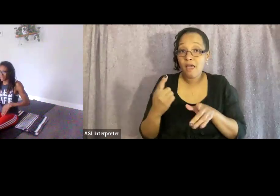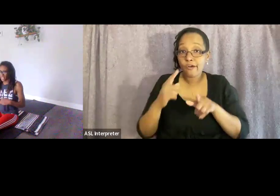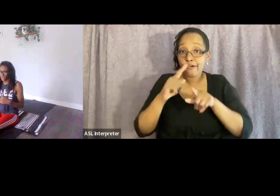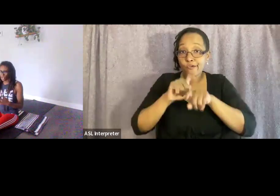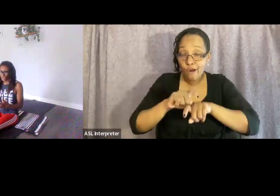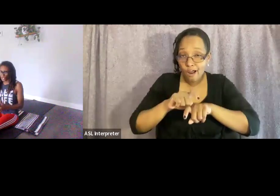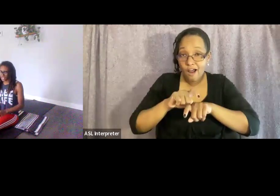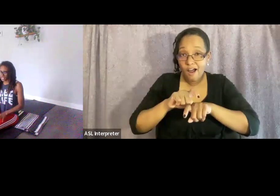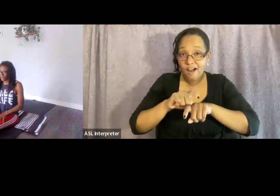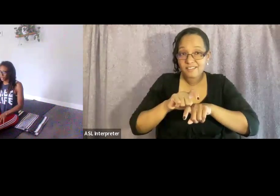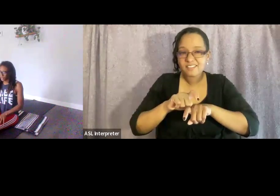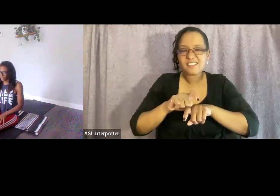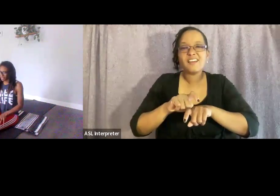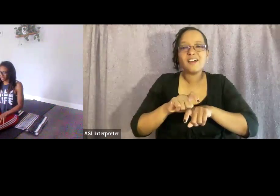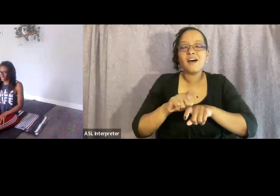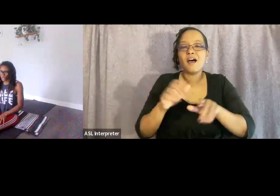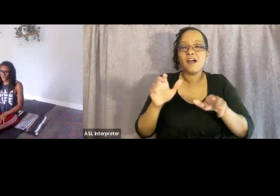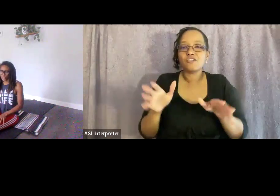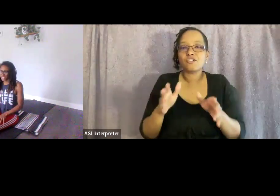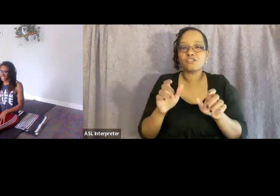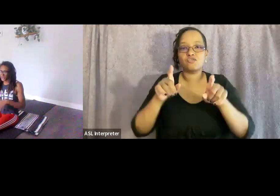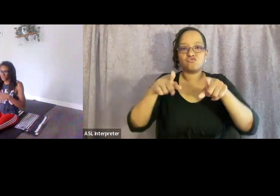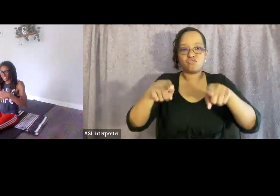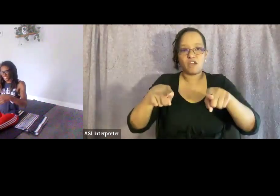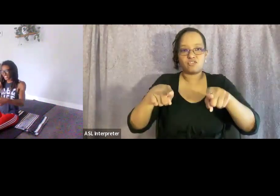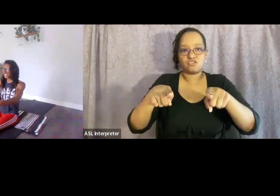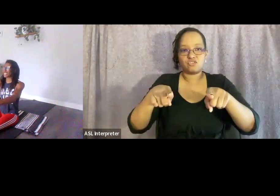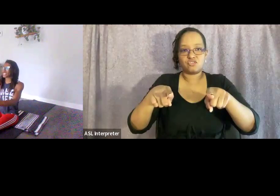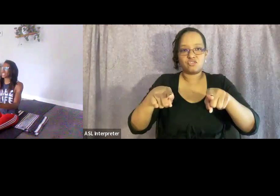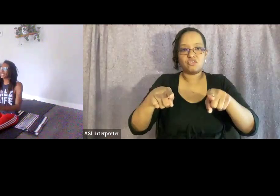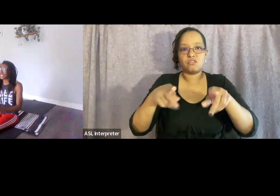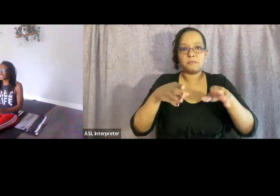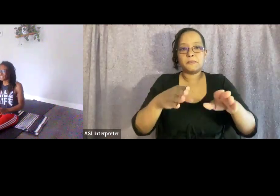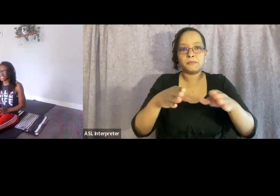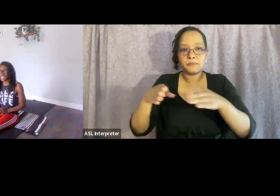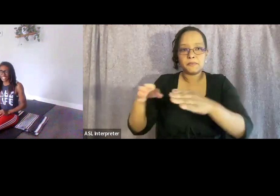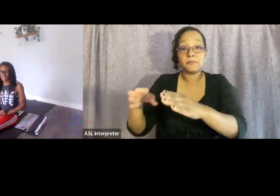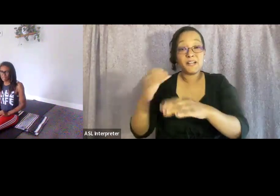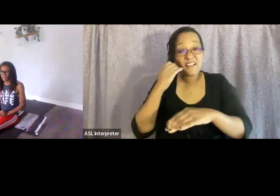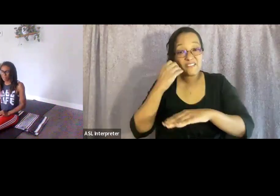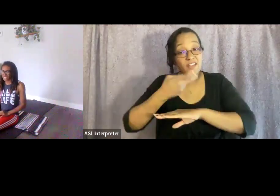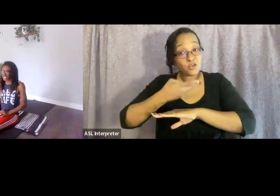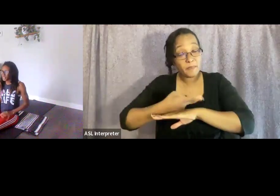I invite you to stretch your legs out long. And if you're in the bed, hopefully you're nice and long, you're taking up some space.